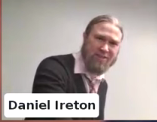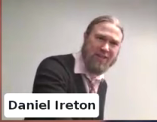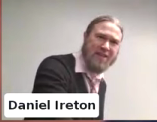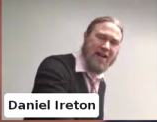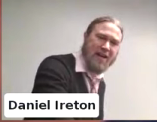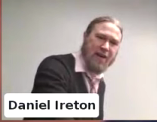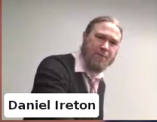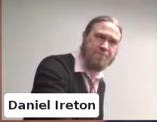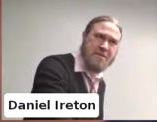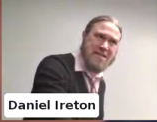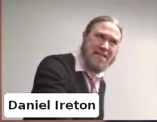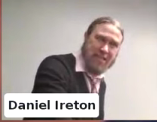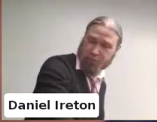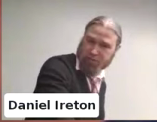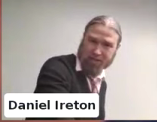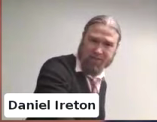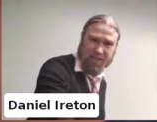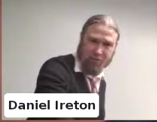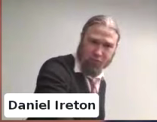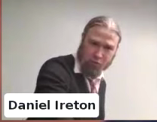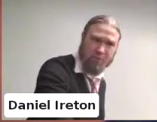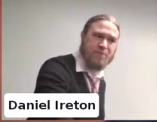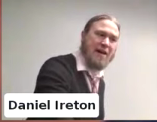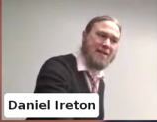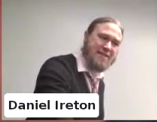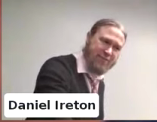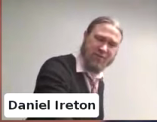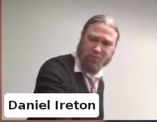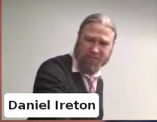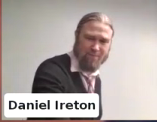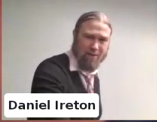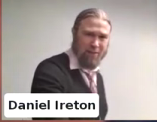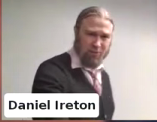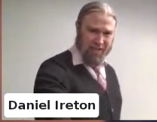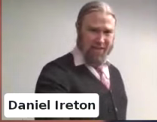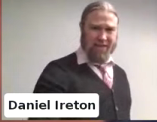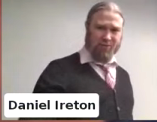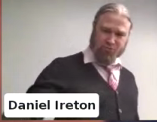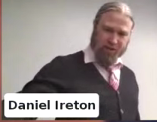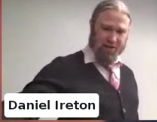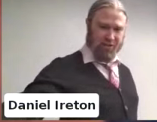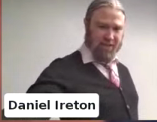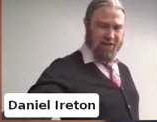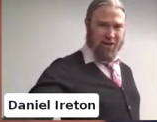This was going pretty much the entire time. This was like 4-5 hour event.